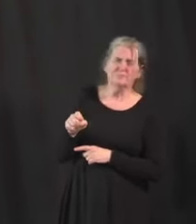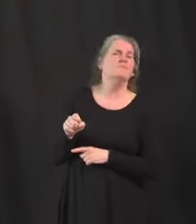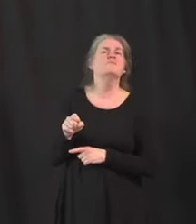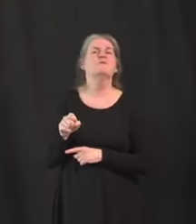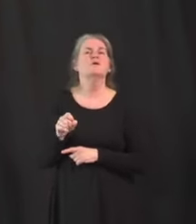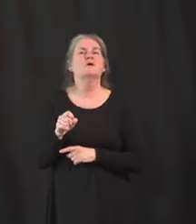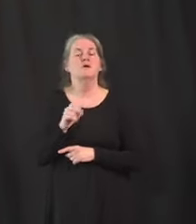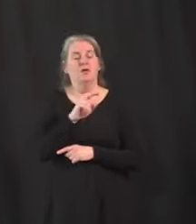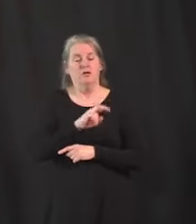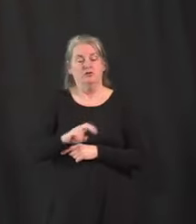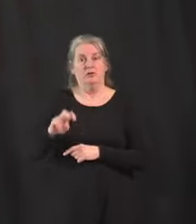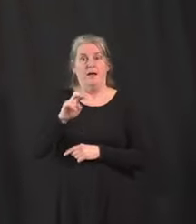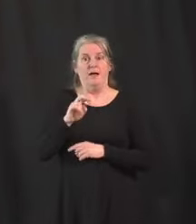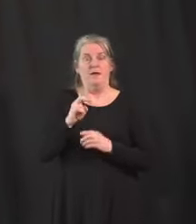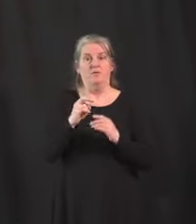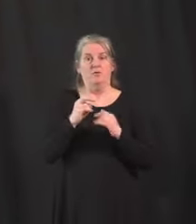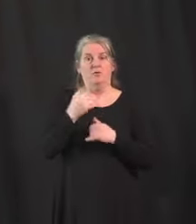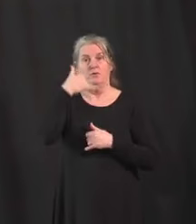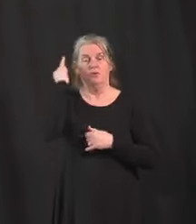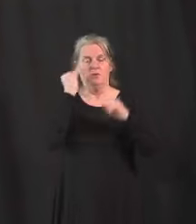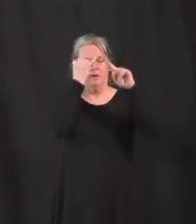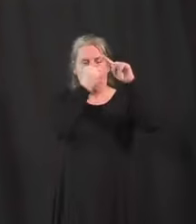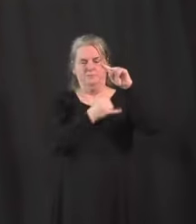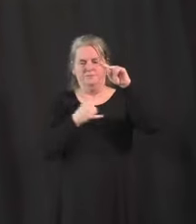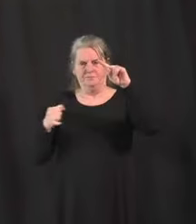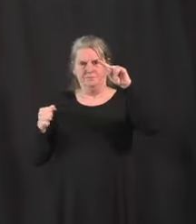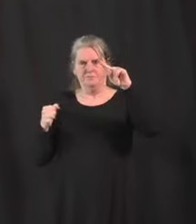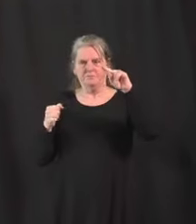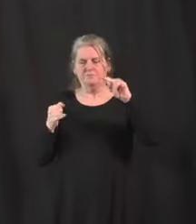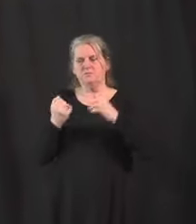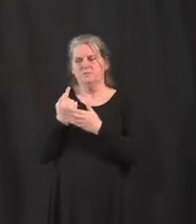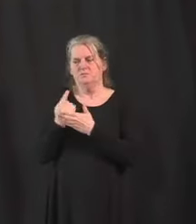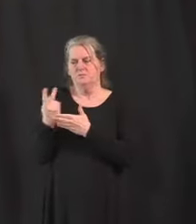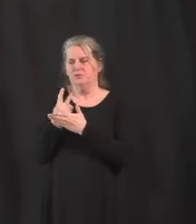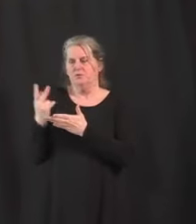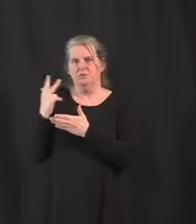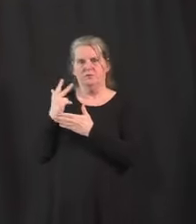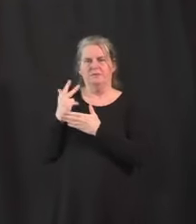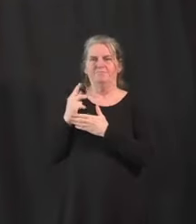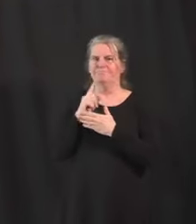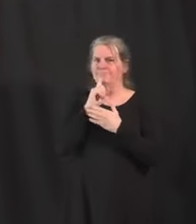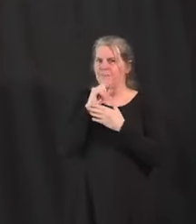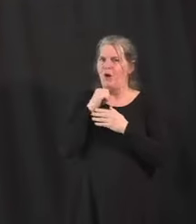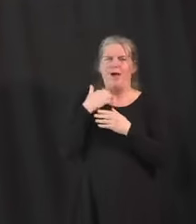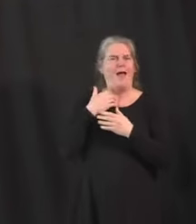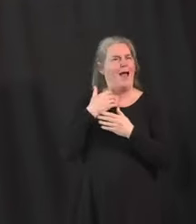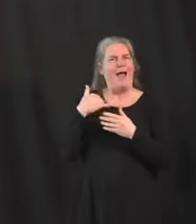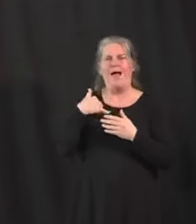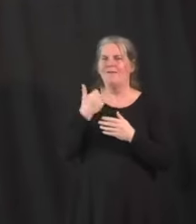THE BORDERS, IT'S HARD TO COMPARE TO A COUPLE OF WEEKS AGO WHEN WE DIDN'T HAVE THE ENFORCEMENT PROVISIONS IN PLACE.